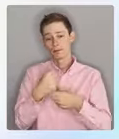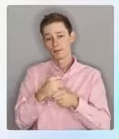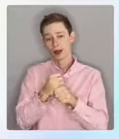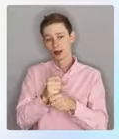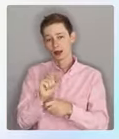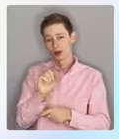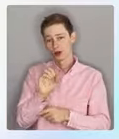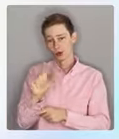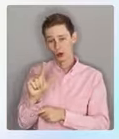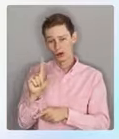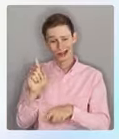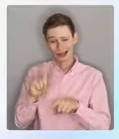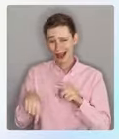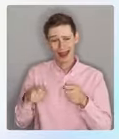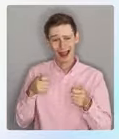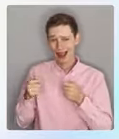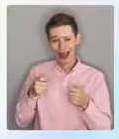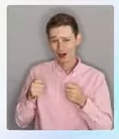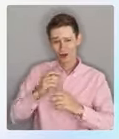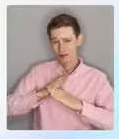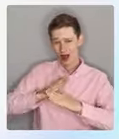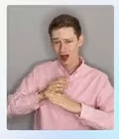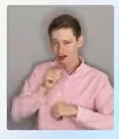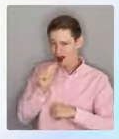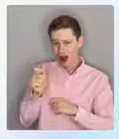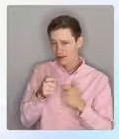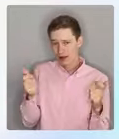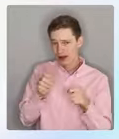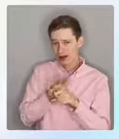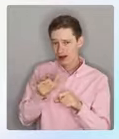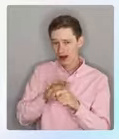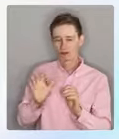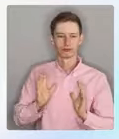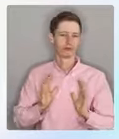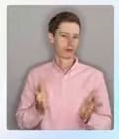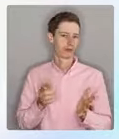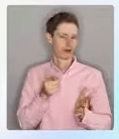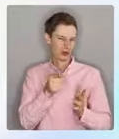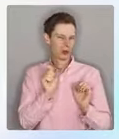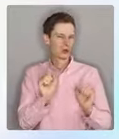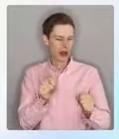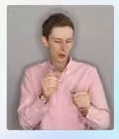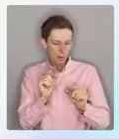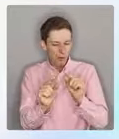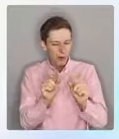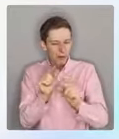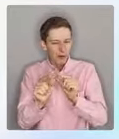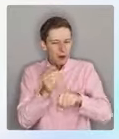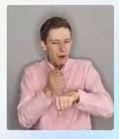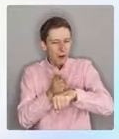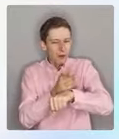Is your matchmaking pool not big enough to handle blocks? That's okay. There are still lots of small product improvements